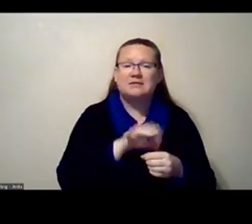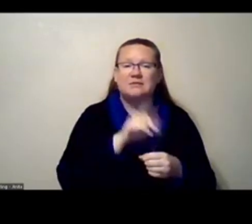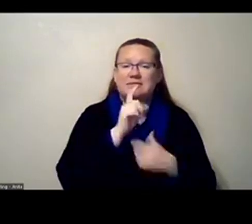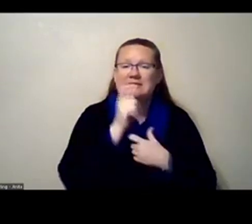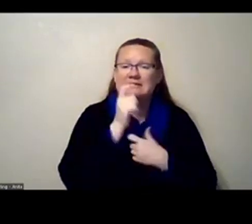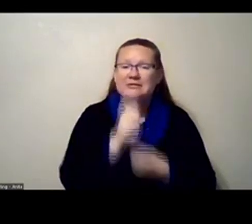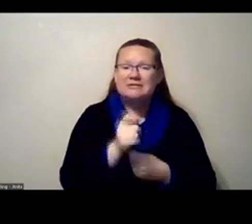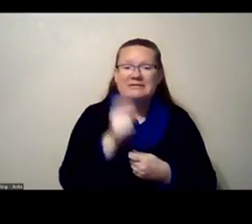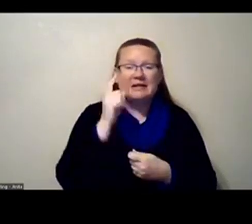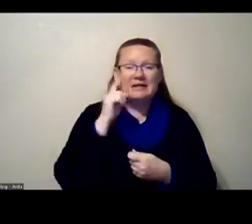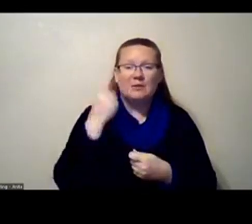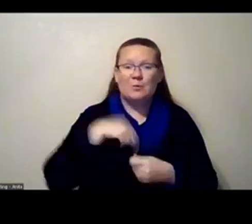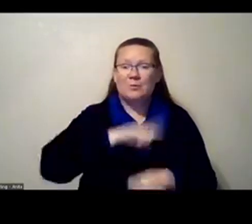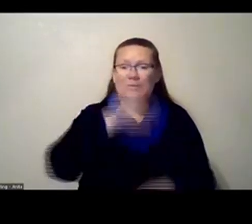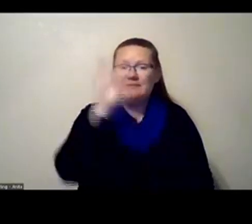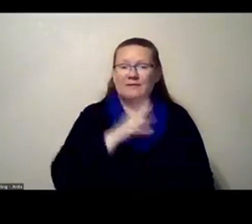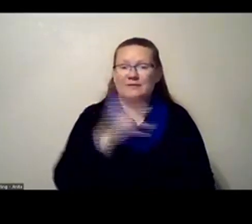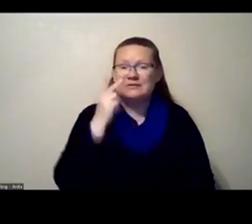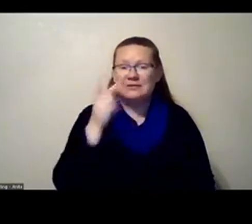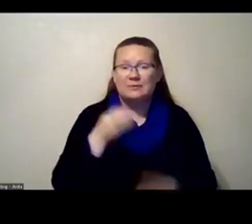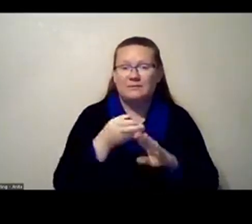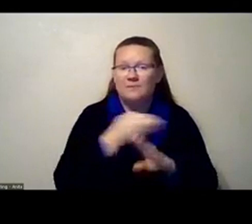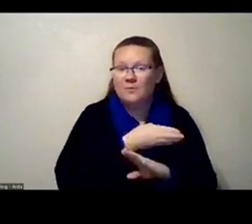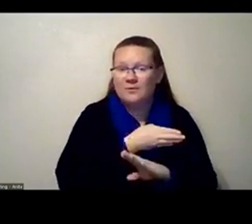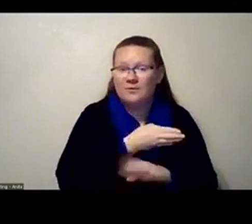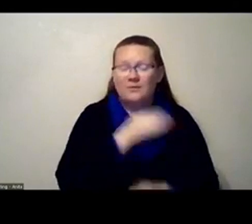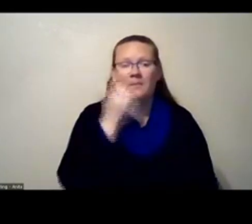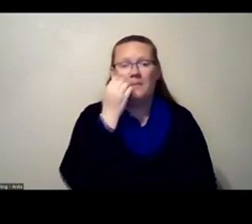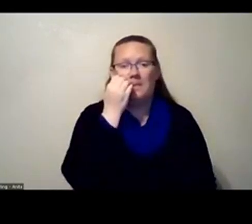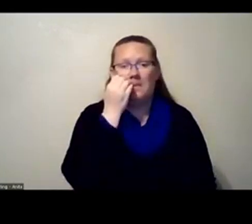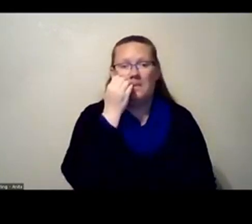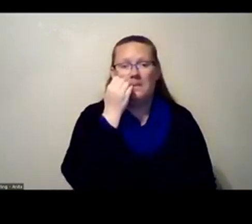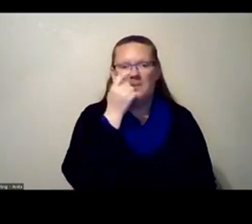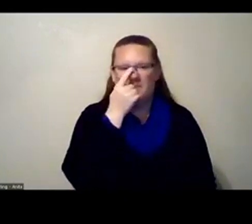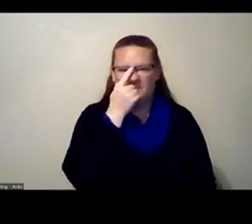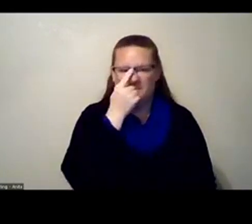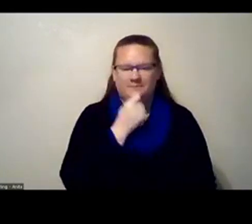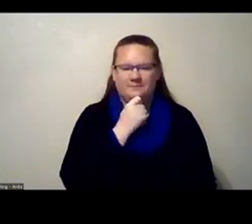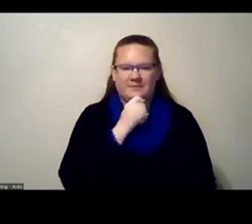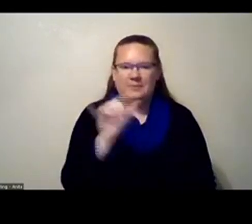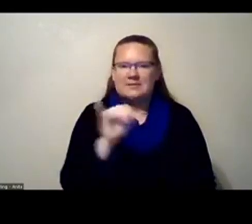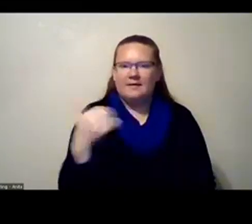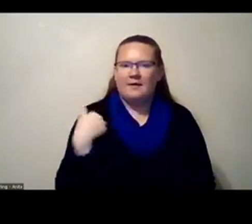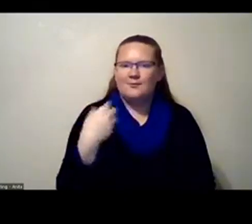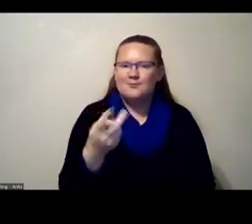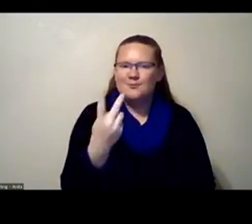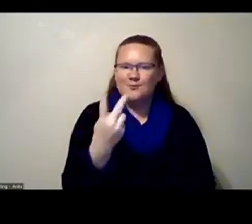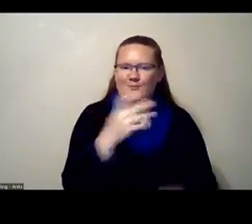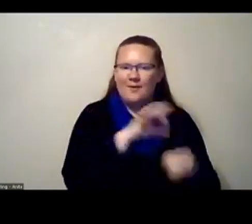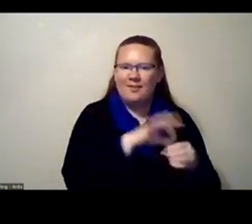any one of us had ever seen before. It was almost like 2 elections. There was the election leading